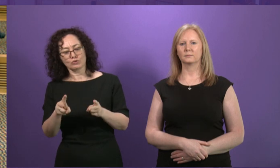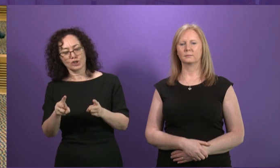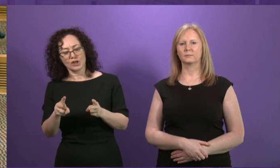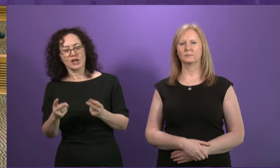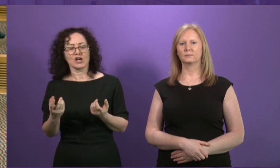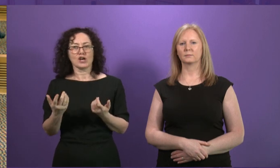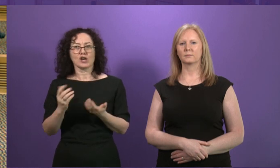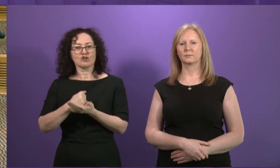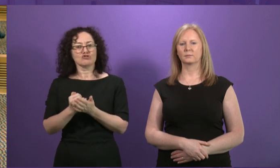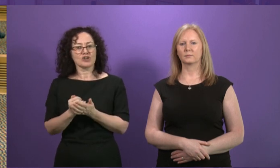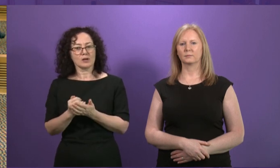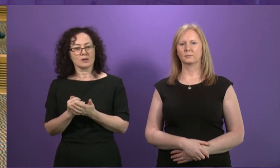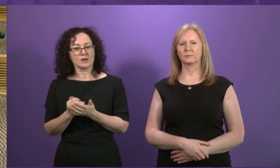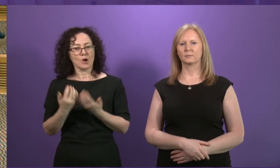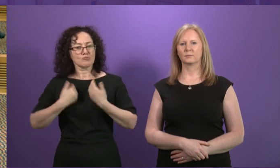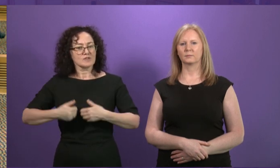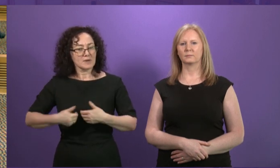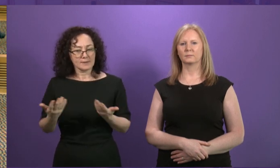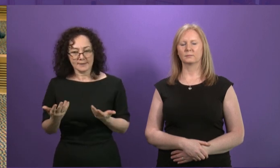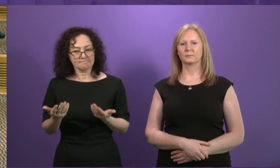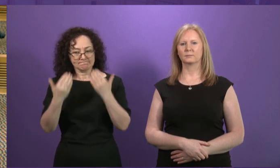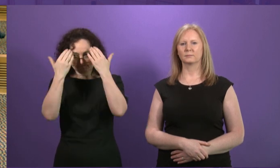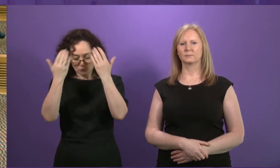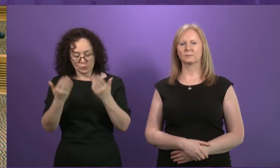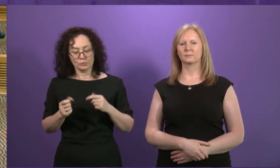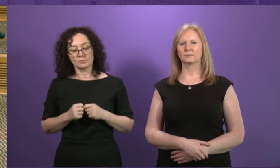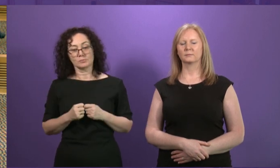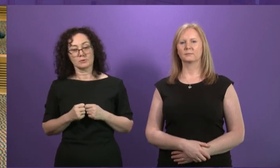UK Government is to provide an additional £140 million to Northern Ireland,